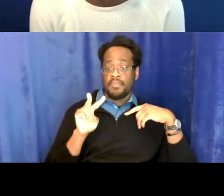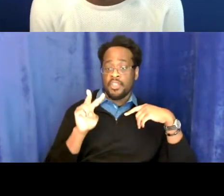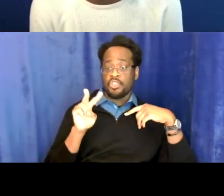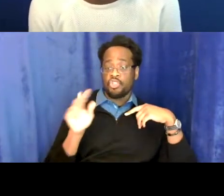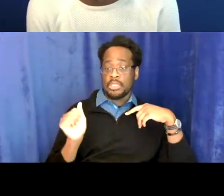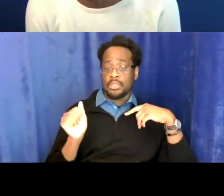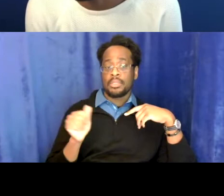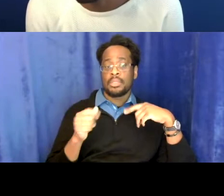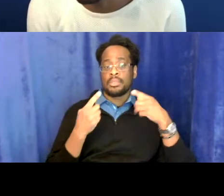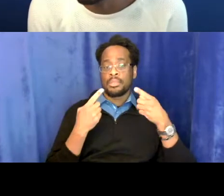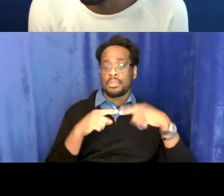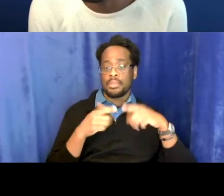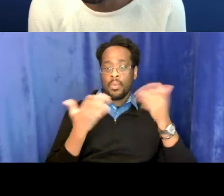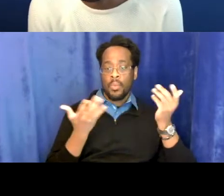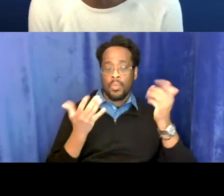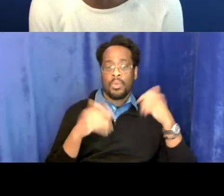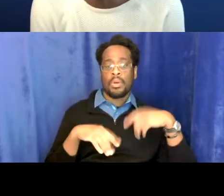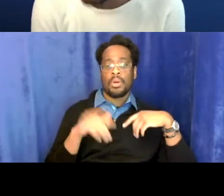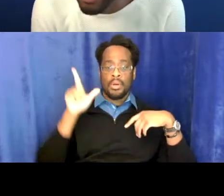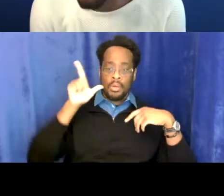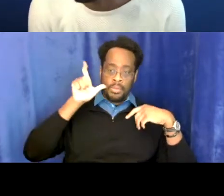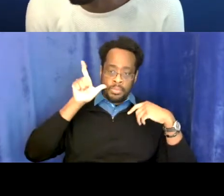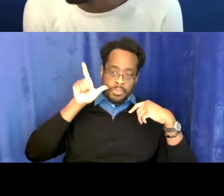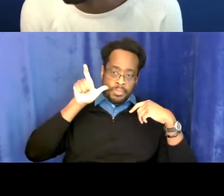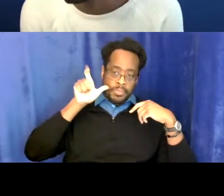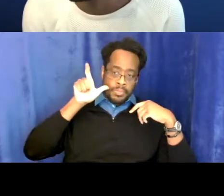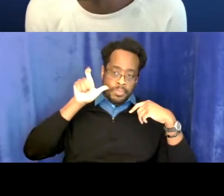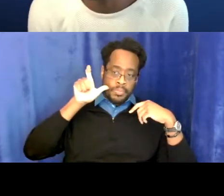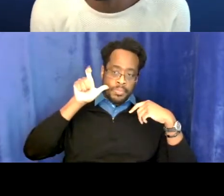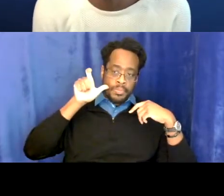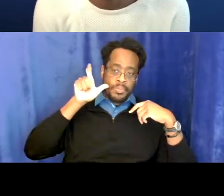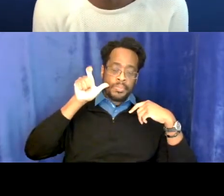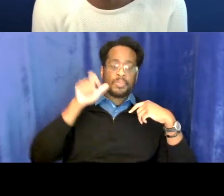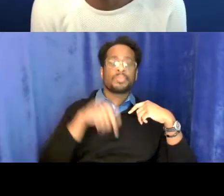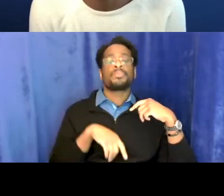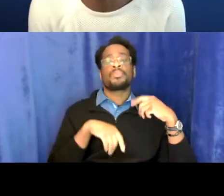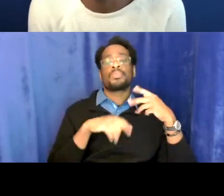And if you were in a state like Virginia their sign for "bathroom" was here on the mouth.